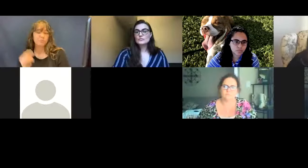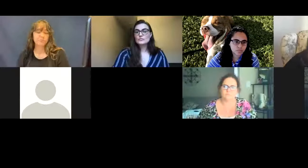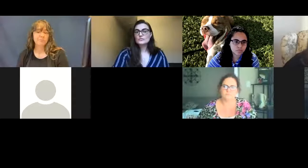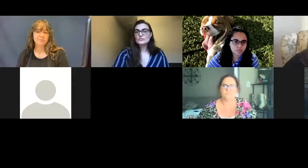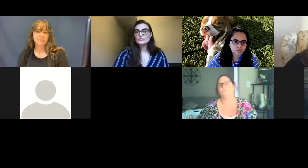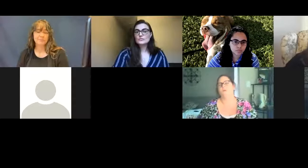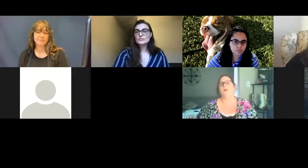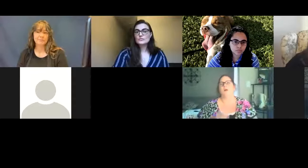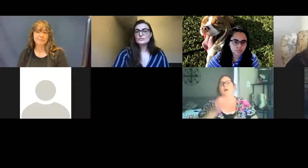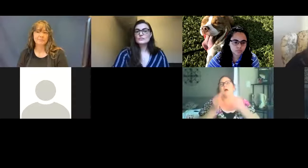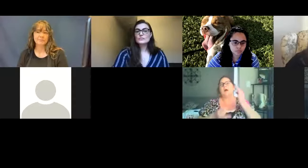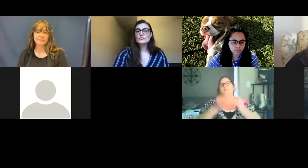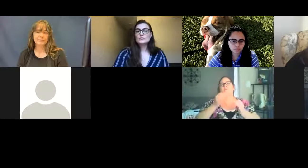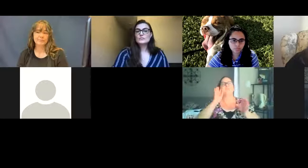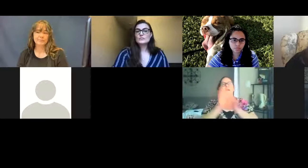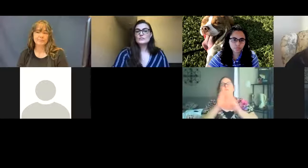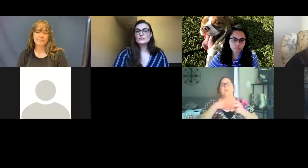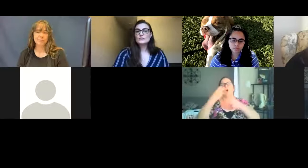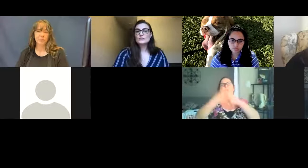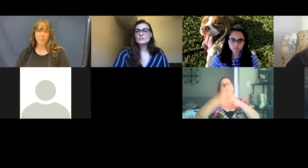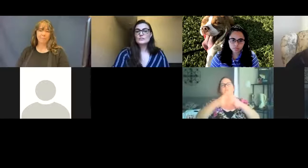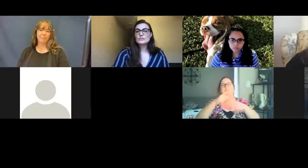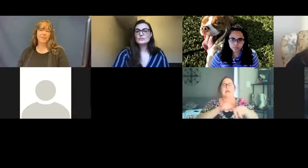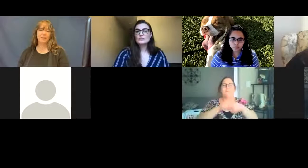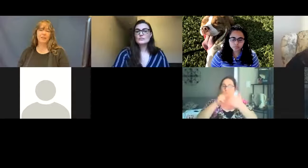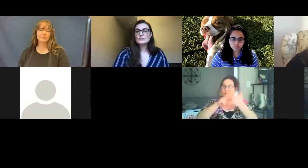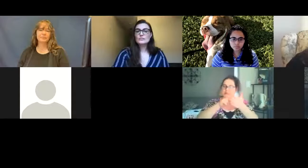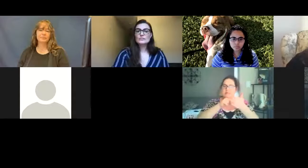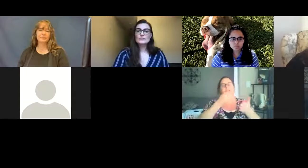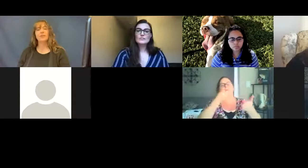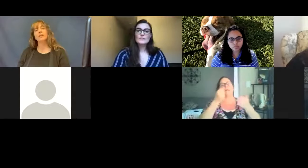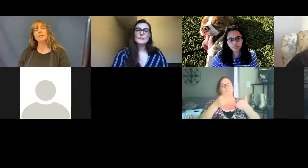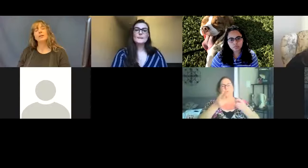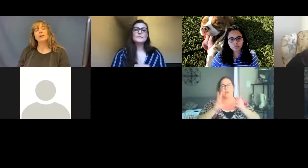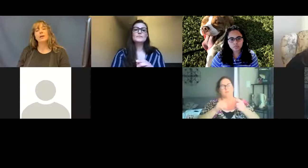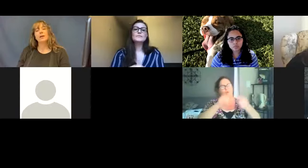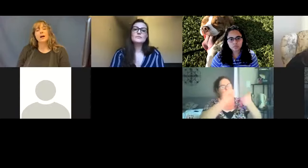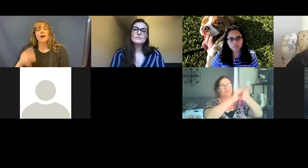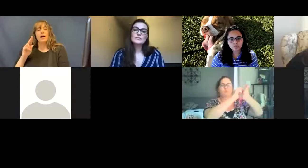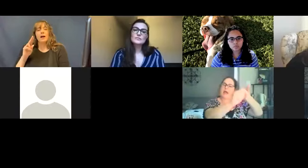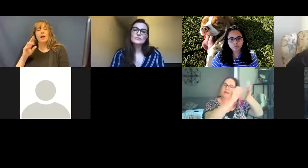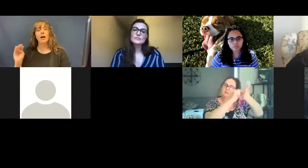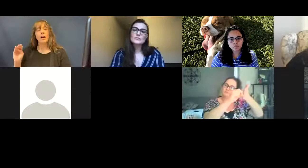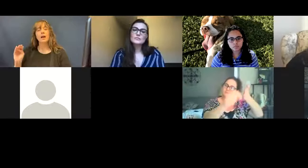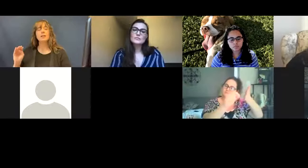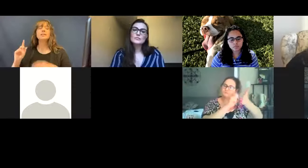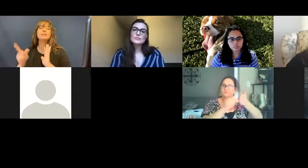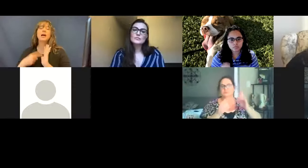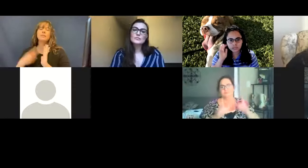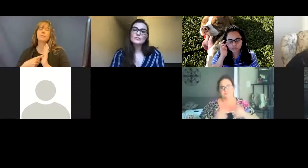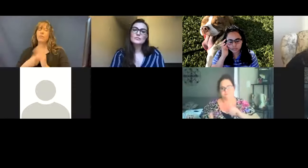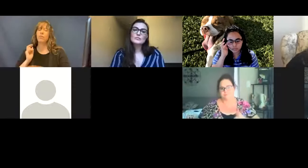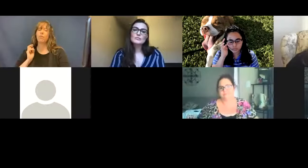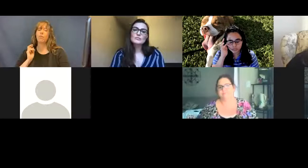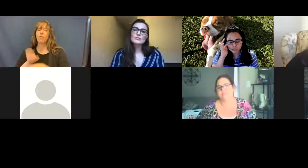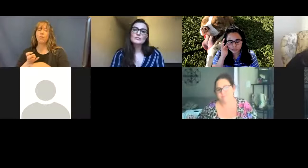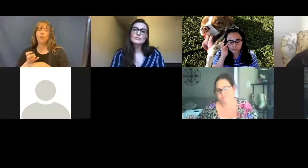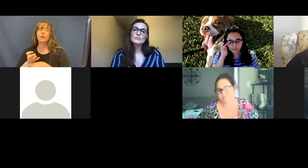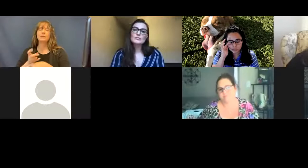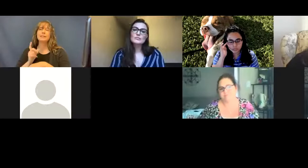Sometimes I have a hard time when they write, it would be nice if they